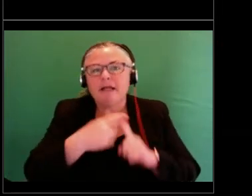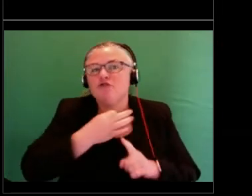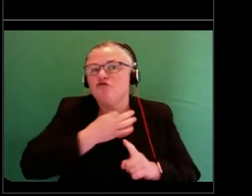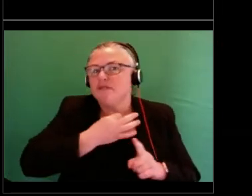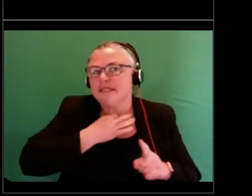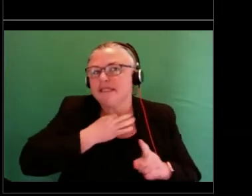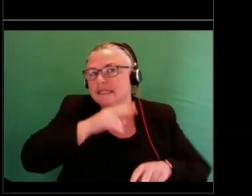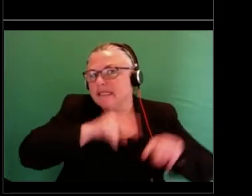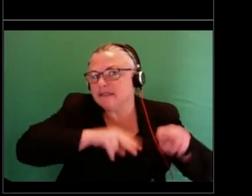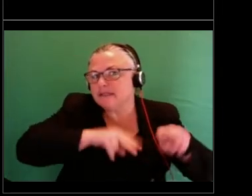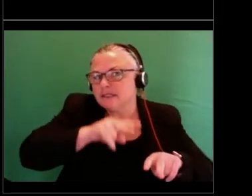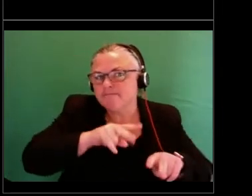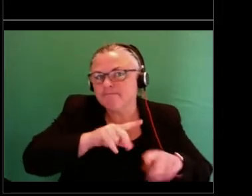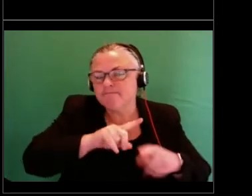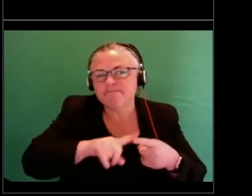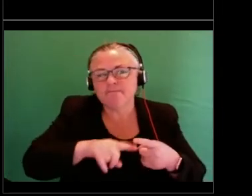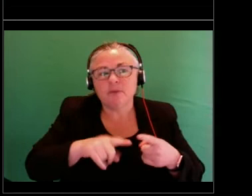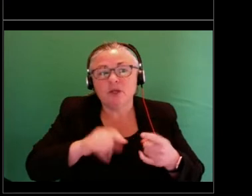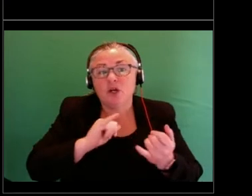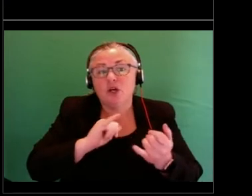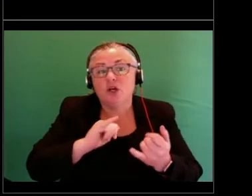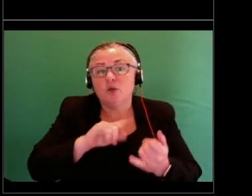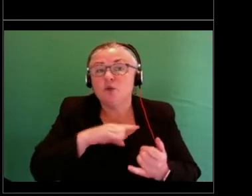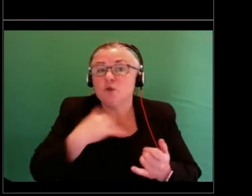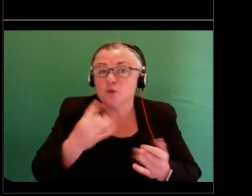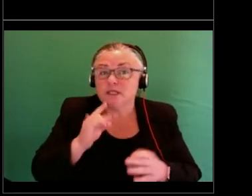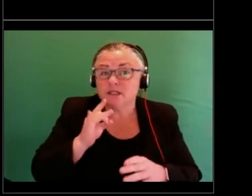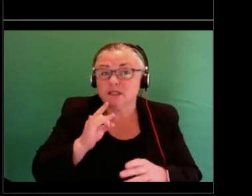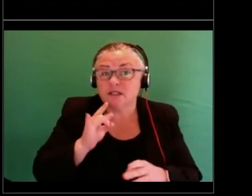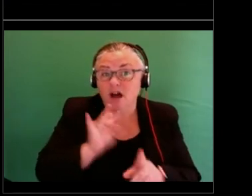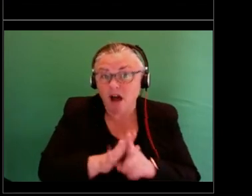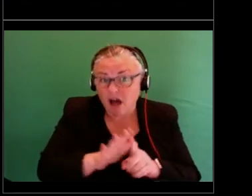helpful. If the client actually knows that.